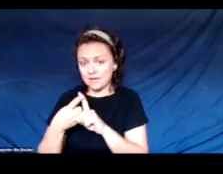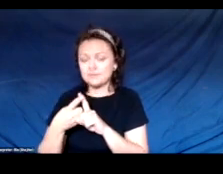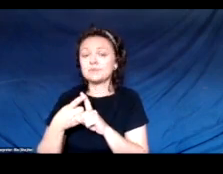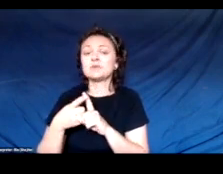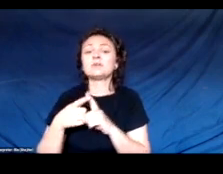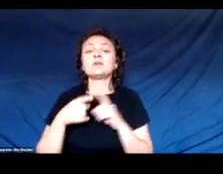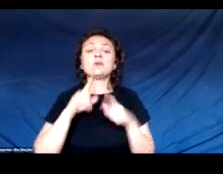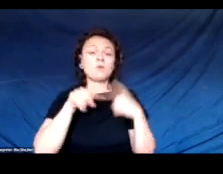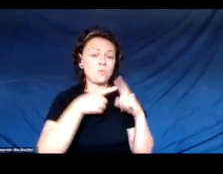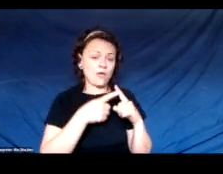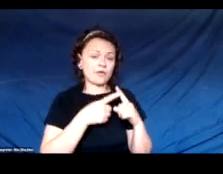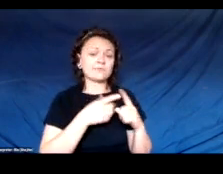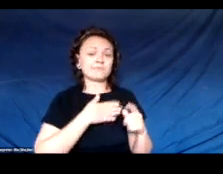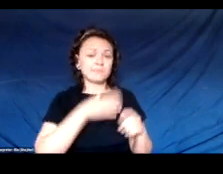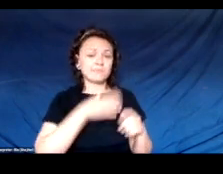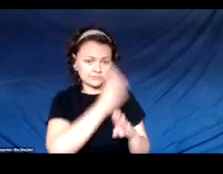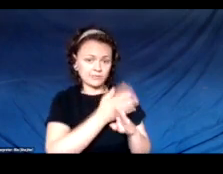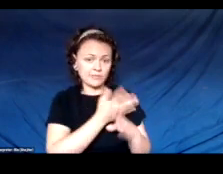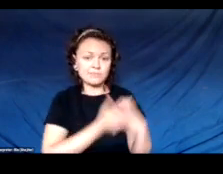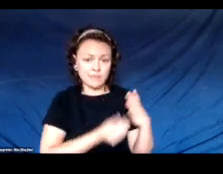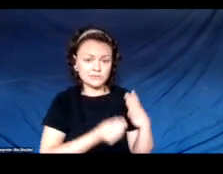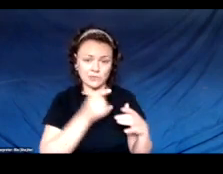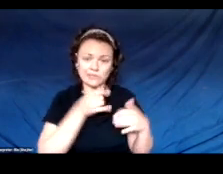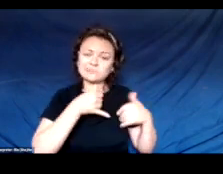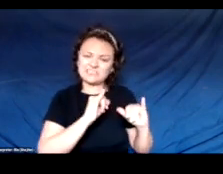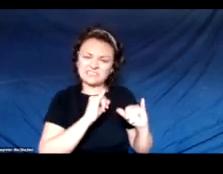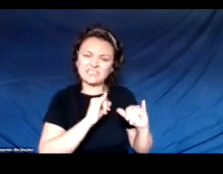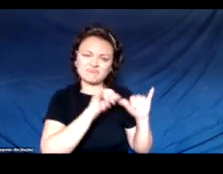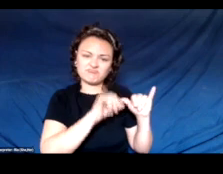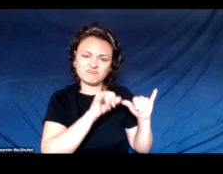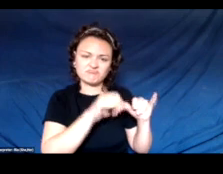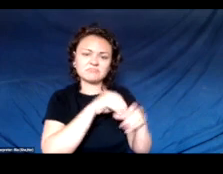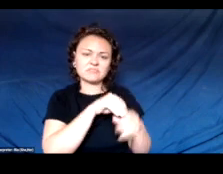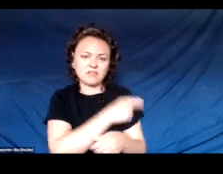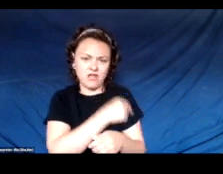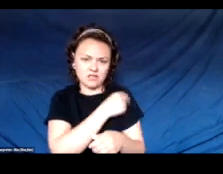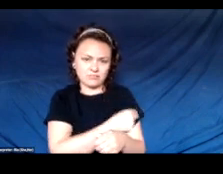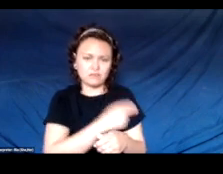and we were while we were still in the hospital, she came to our house